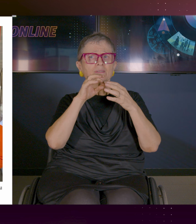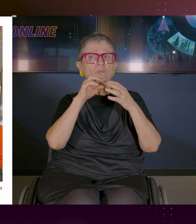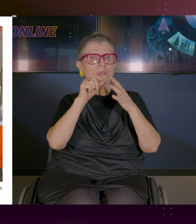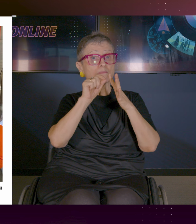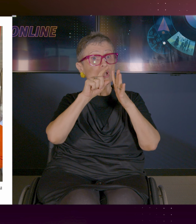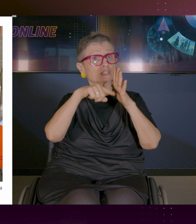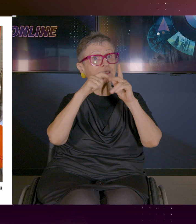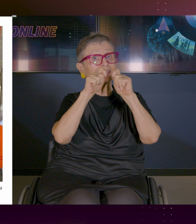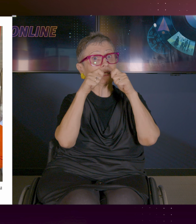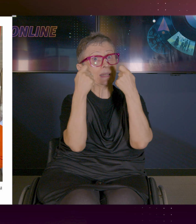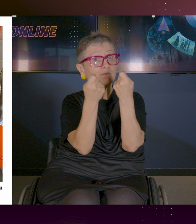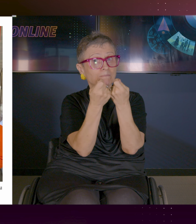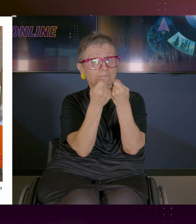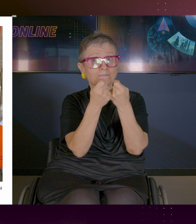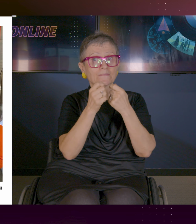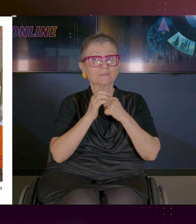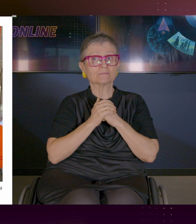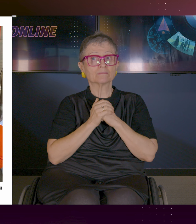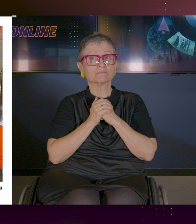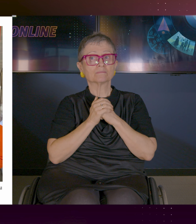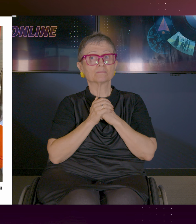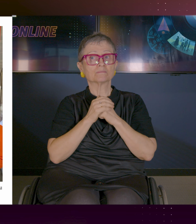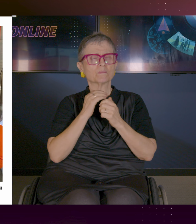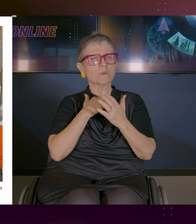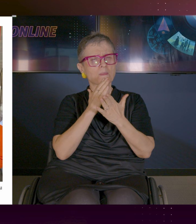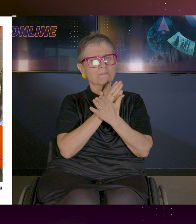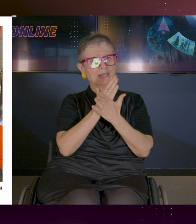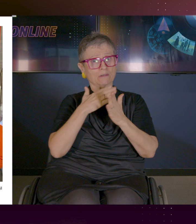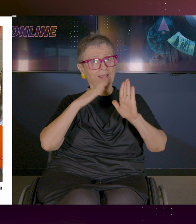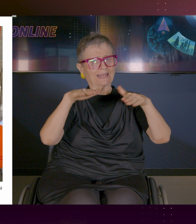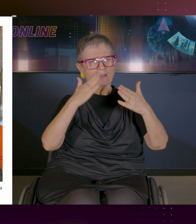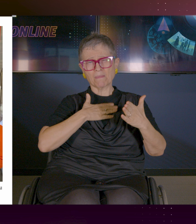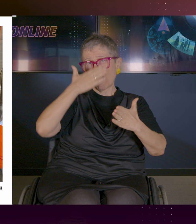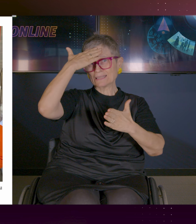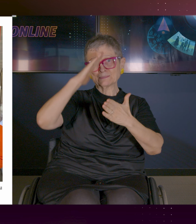I've worked closely with the projects team to ensure that I give my lived